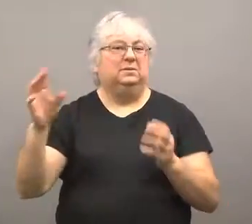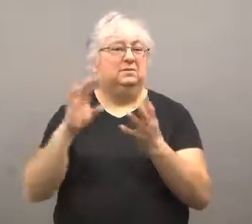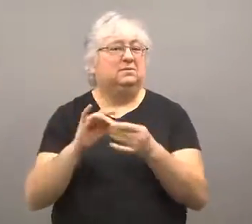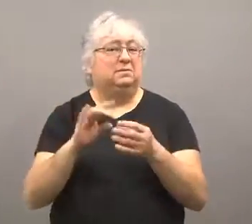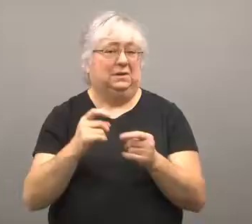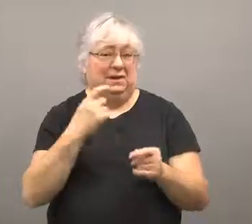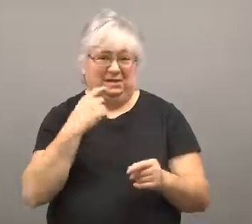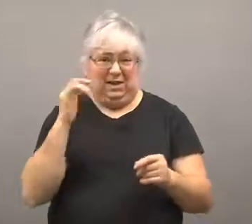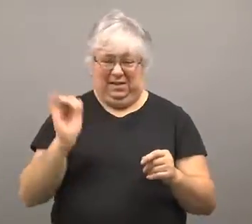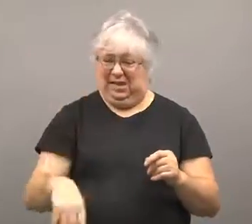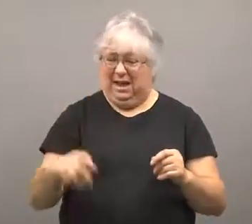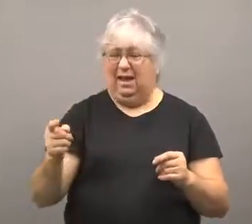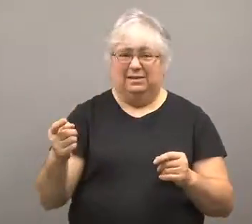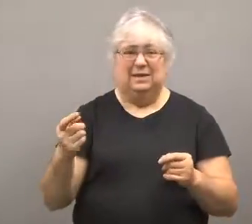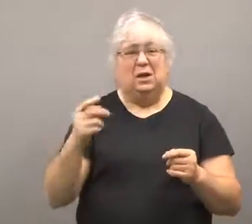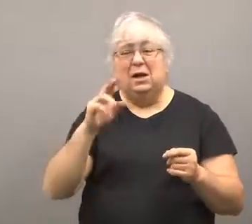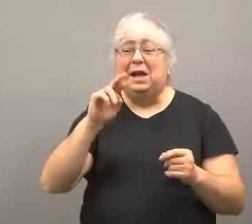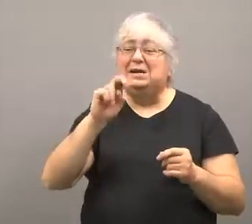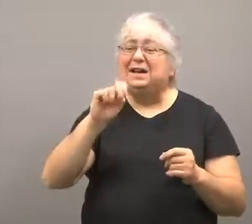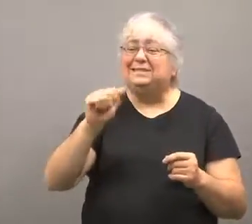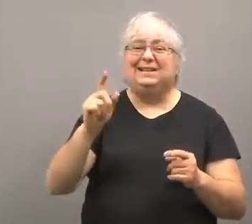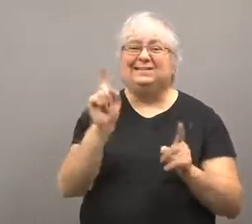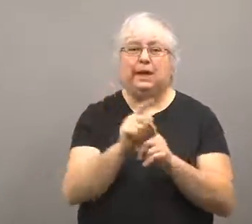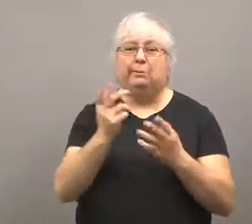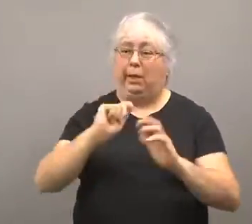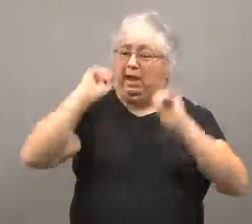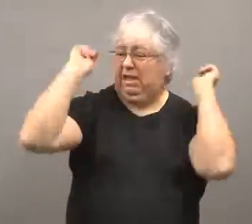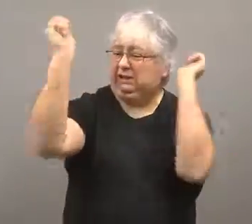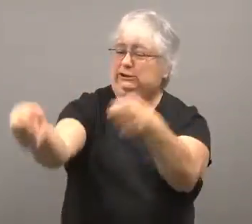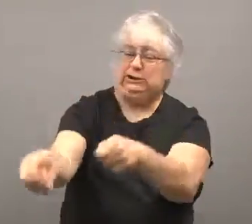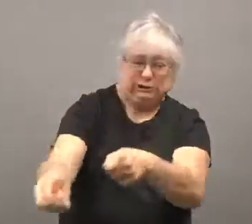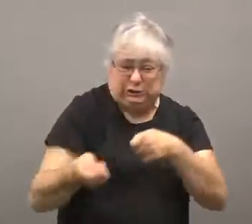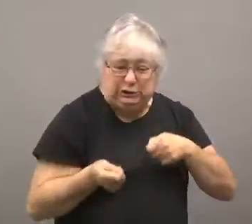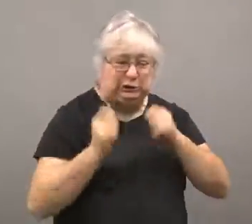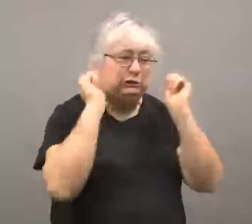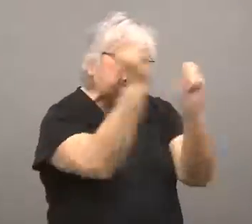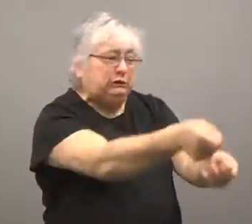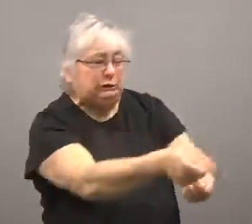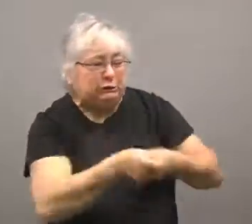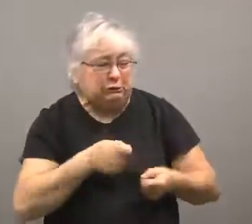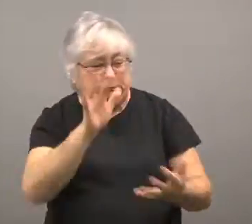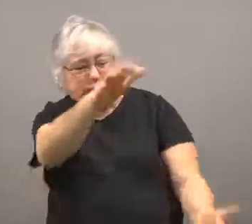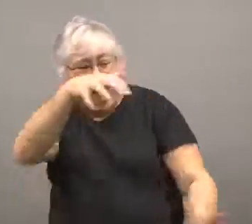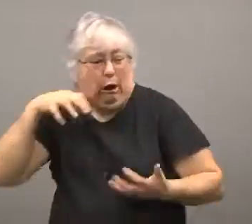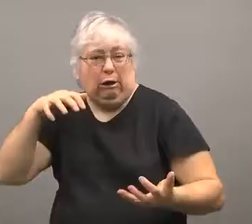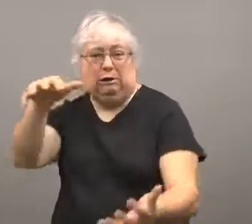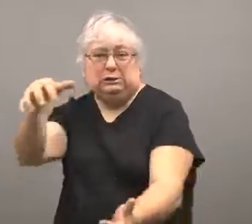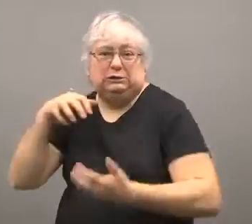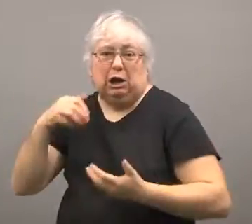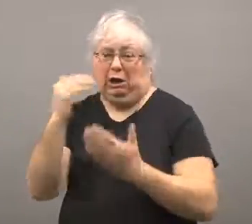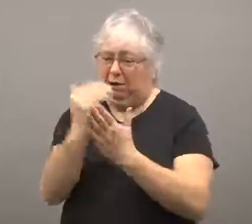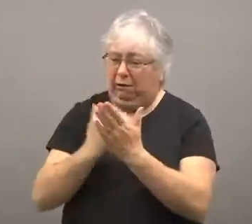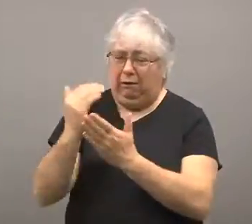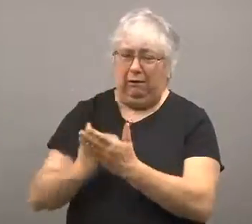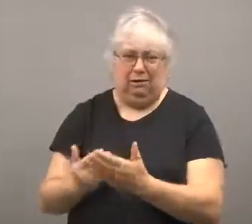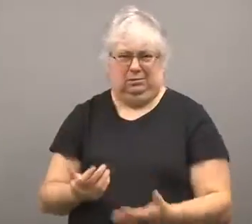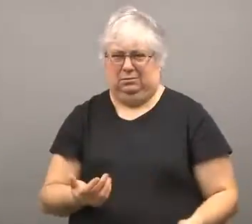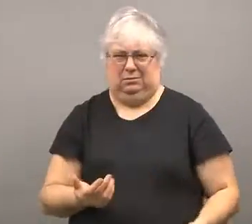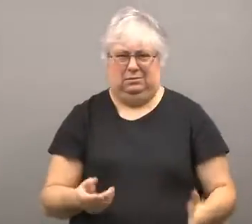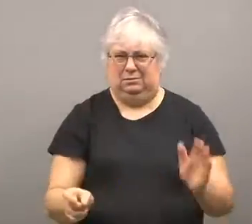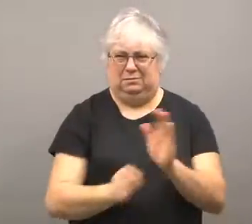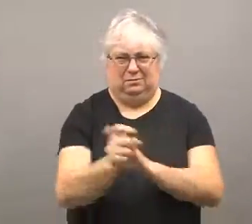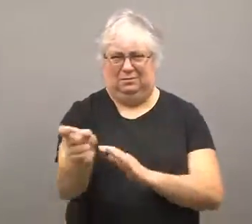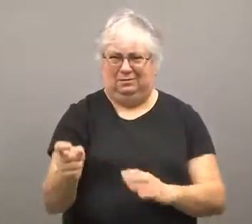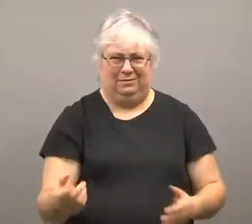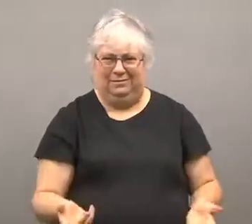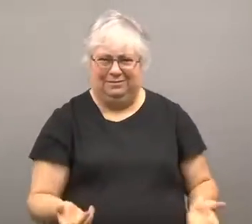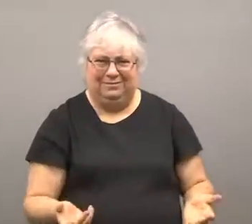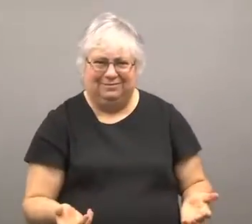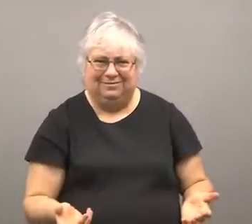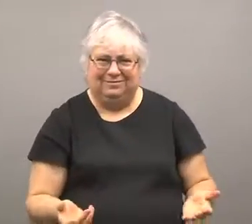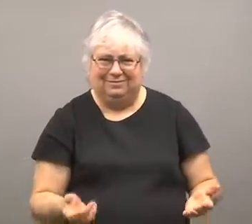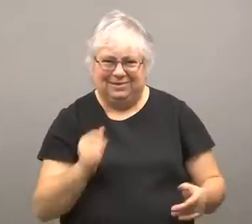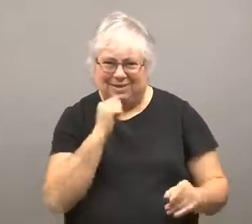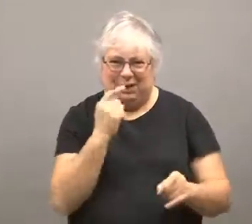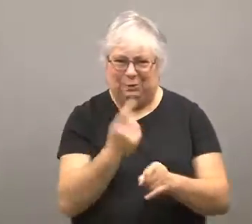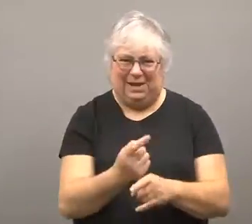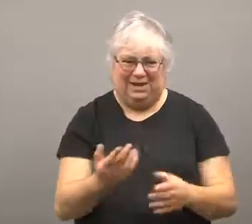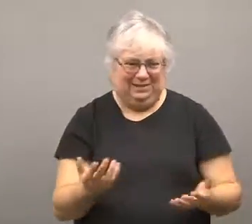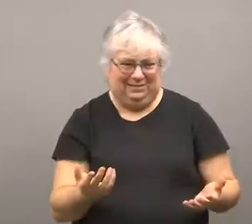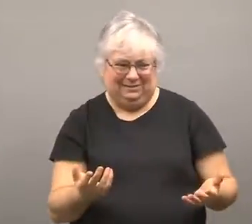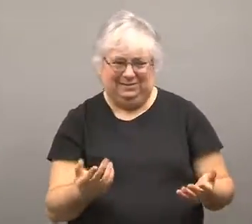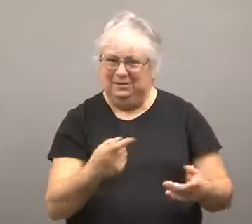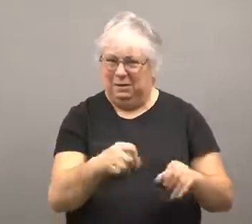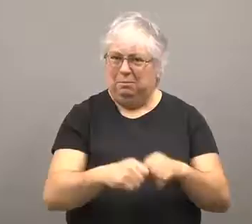compared the collection efforts of the NSA to an illegal dragnet.